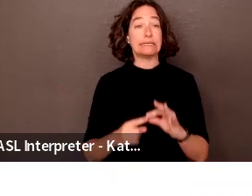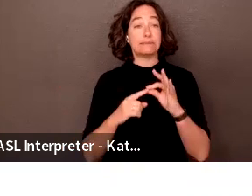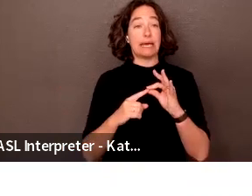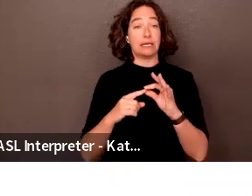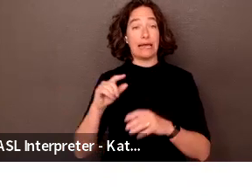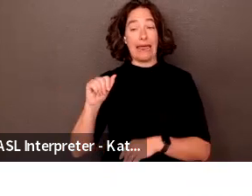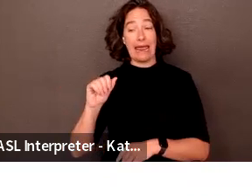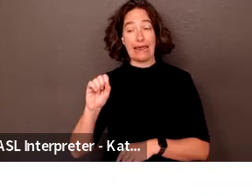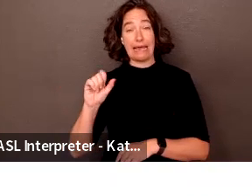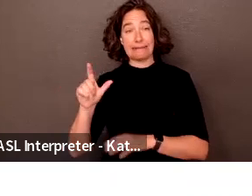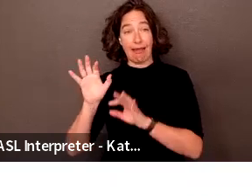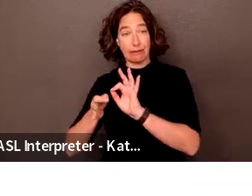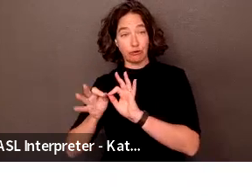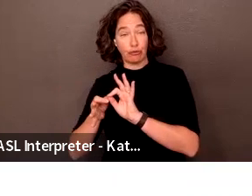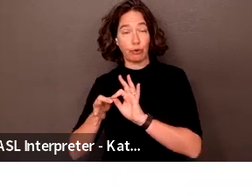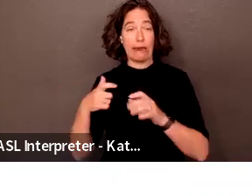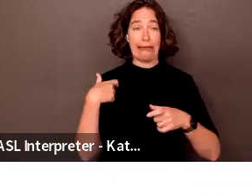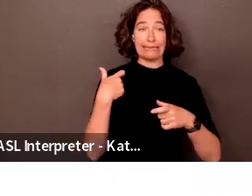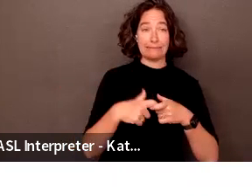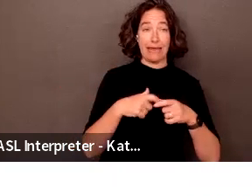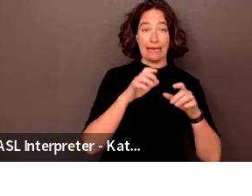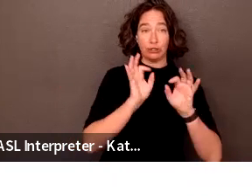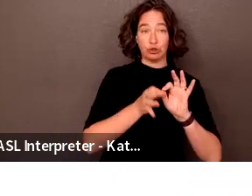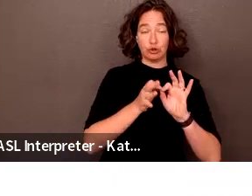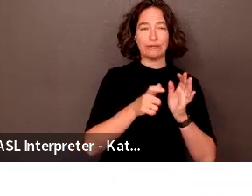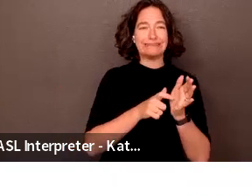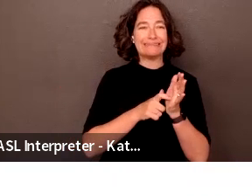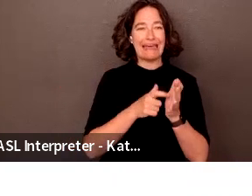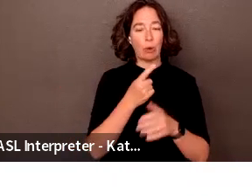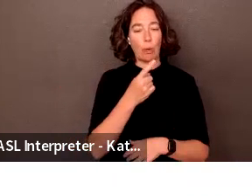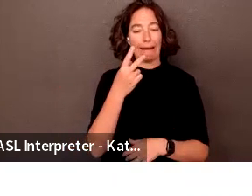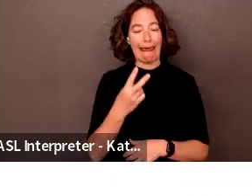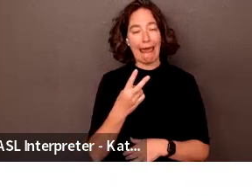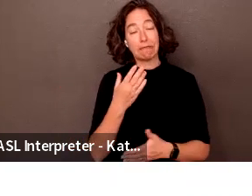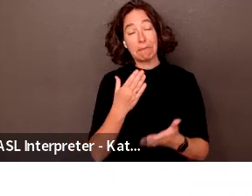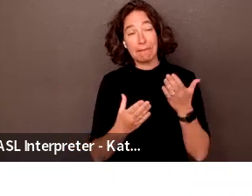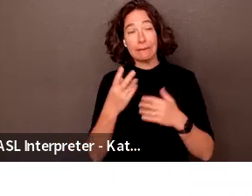look different than how you do so please let us know if we need to slow